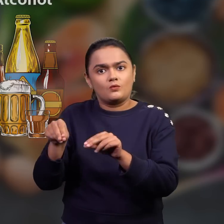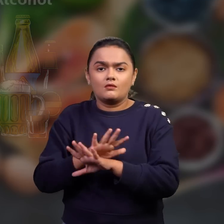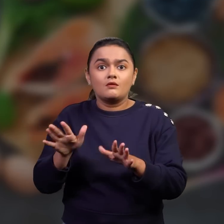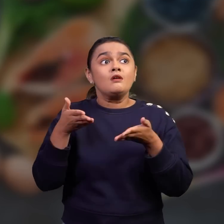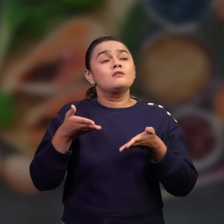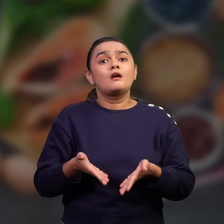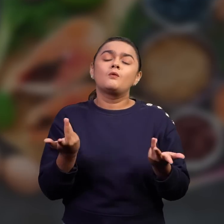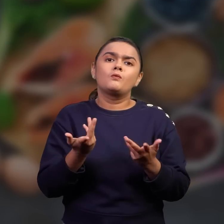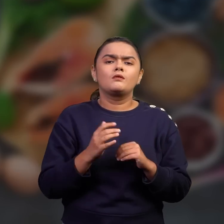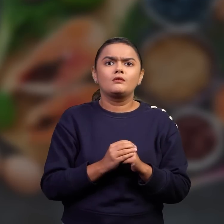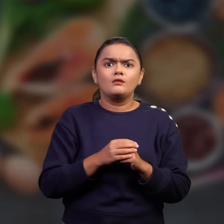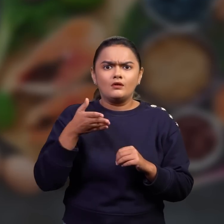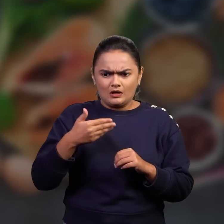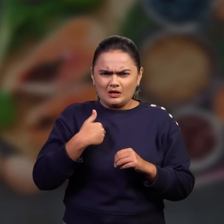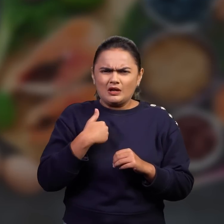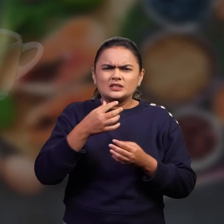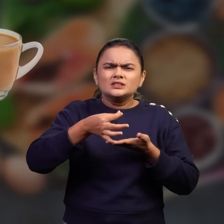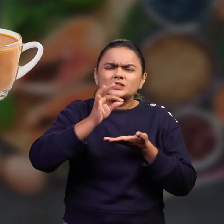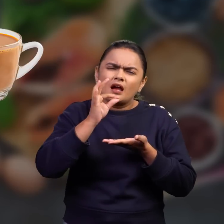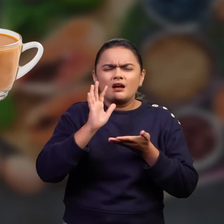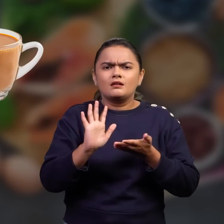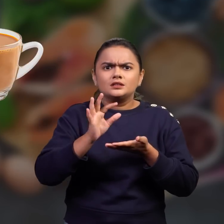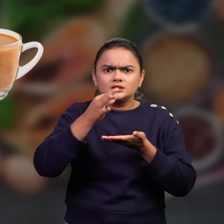You may say you drink only two cups of tea a day.